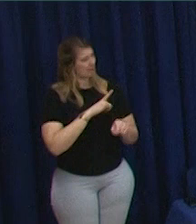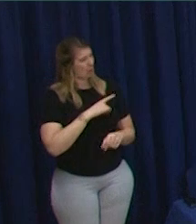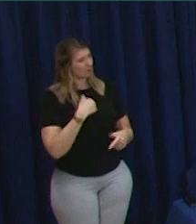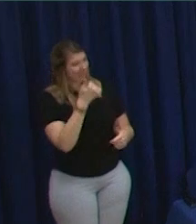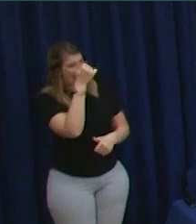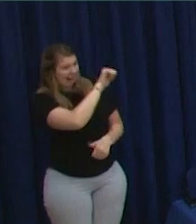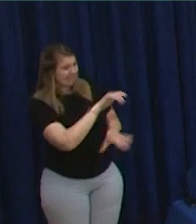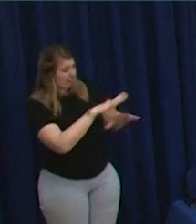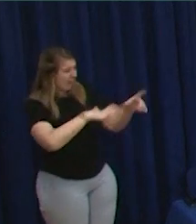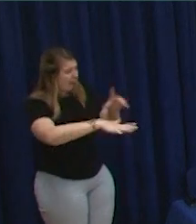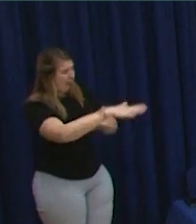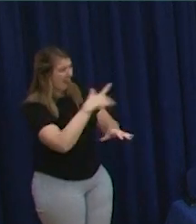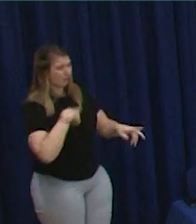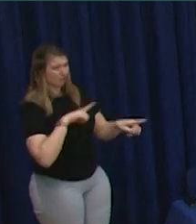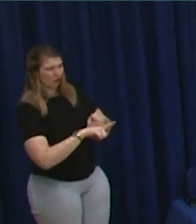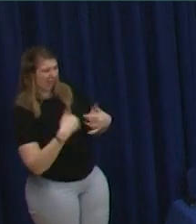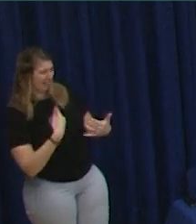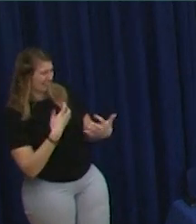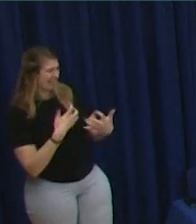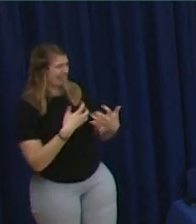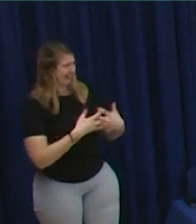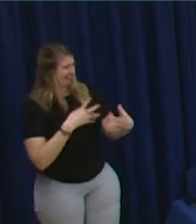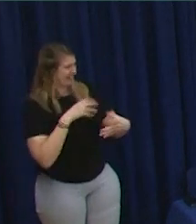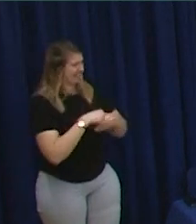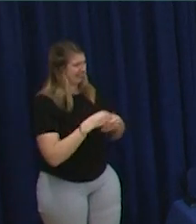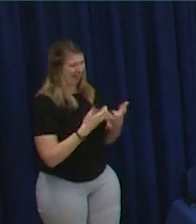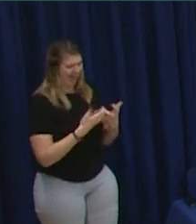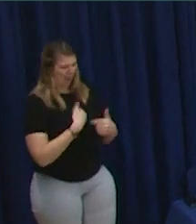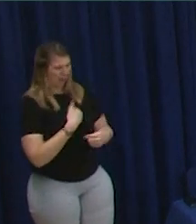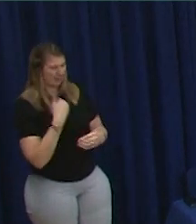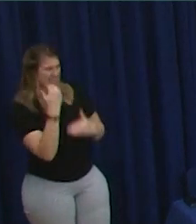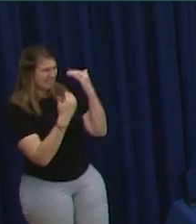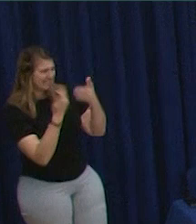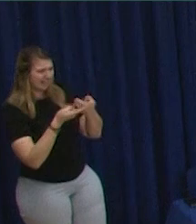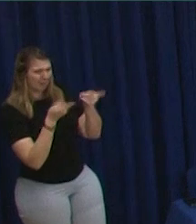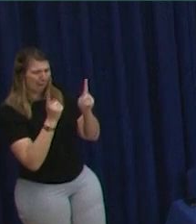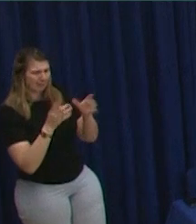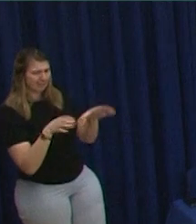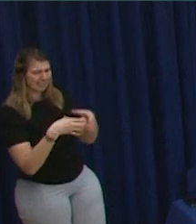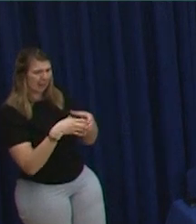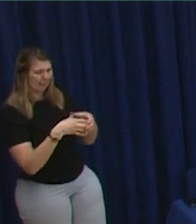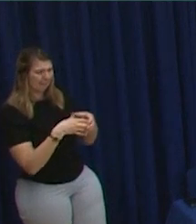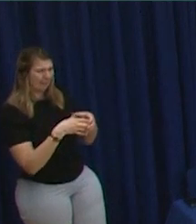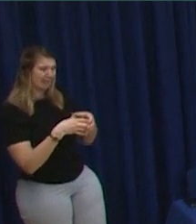be someone on the senior management team who still can't well you know I have to have something to